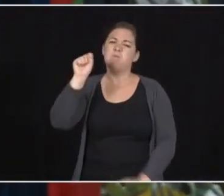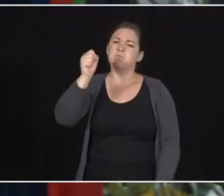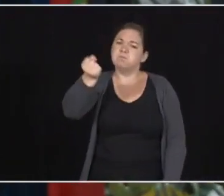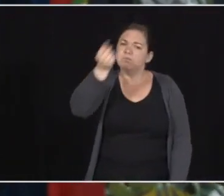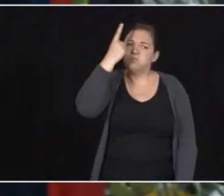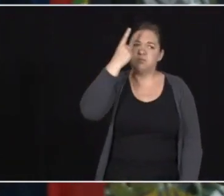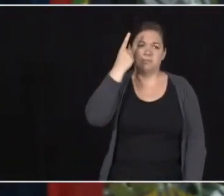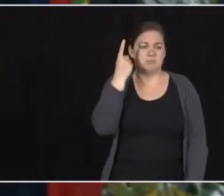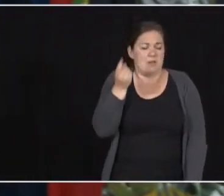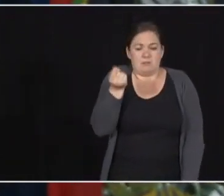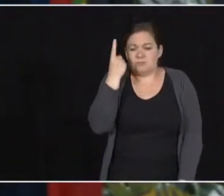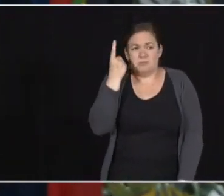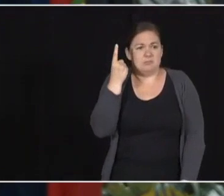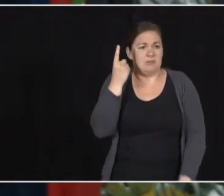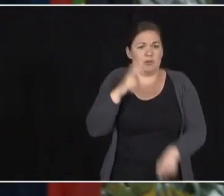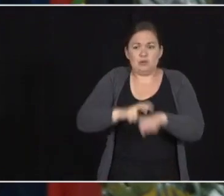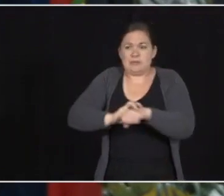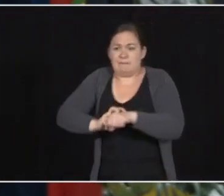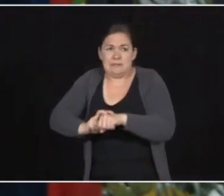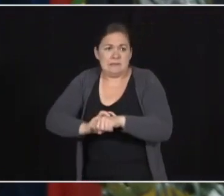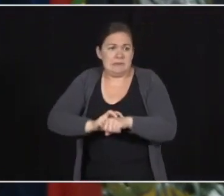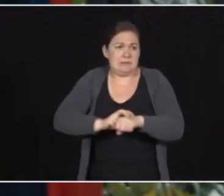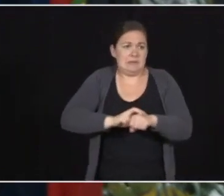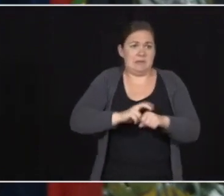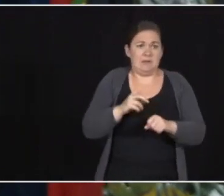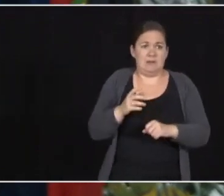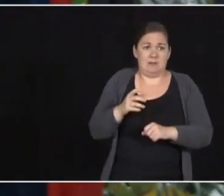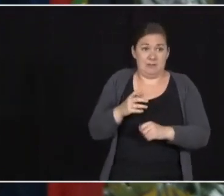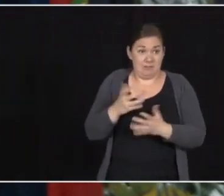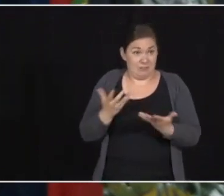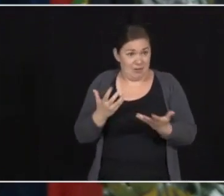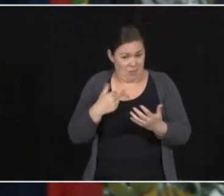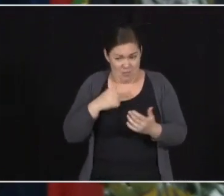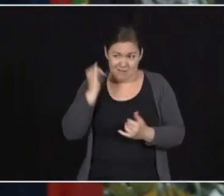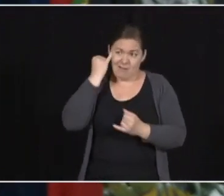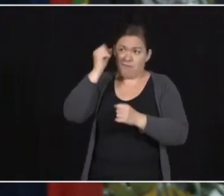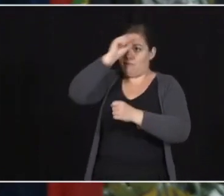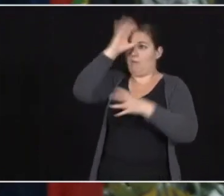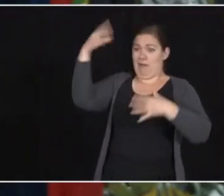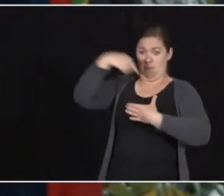I would be nervous as well. And that all goes back to how grateful we are